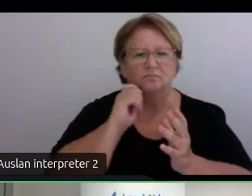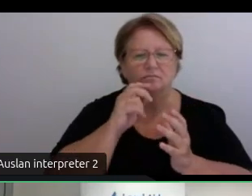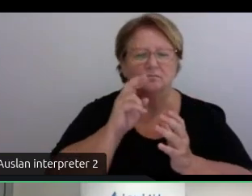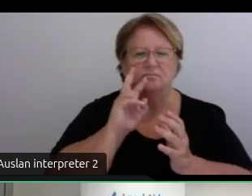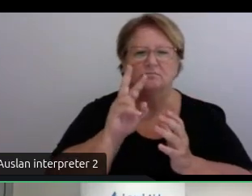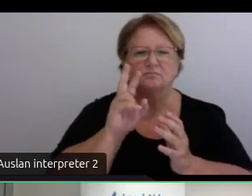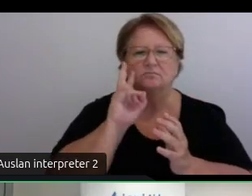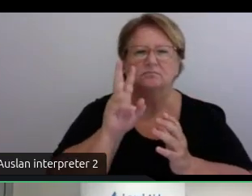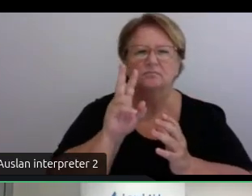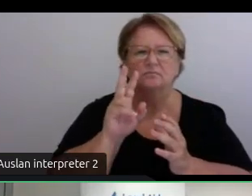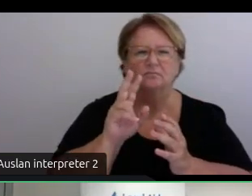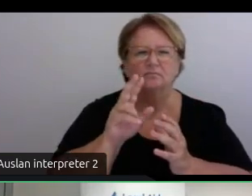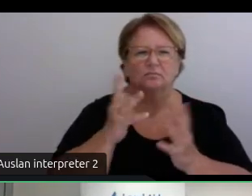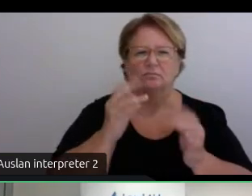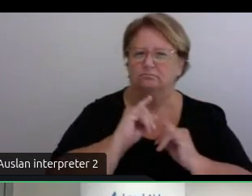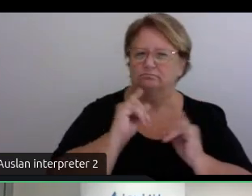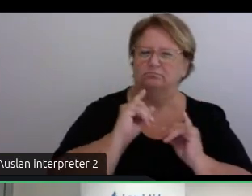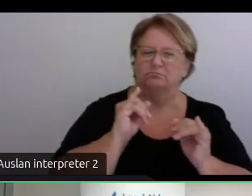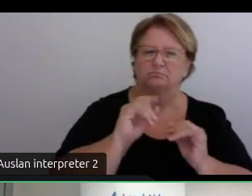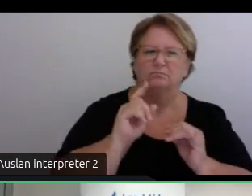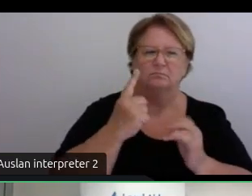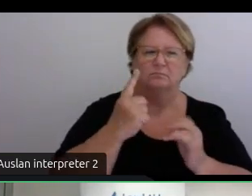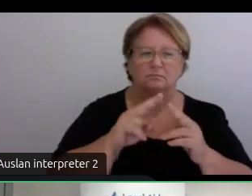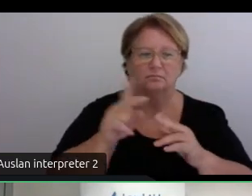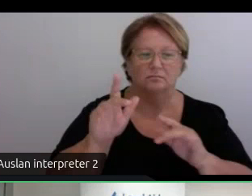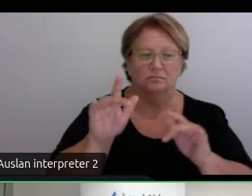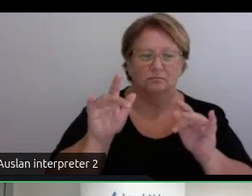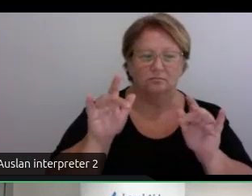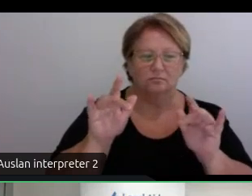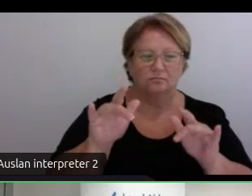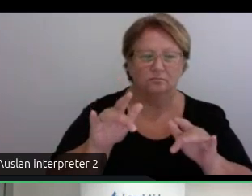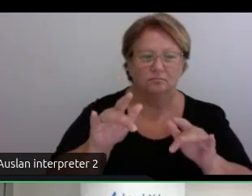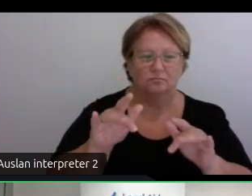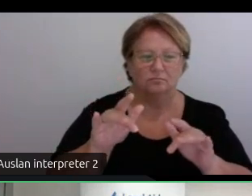they will see the red flags themselves, but just in case they haven't, you need to make sure they